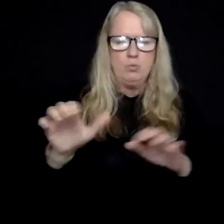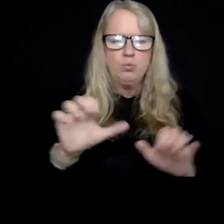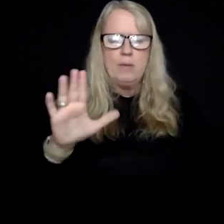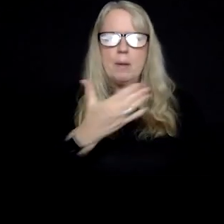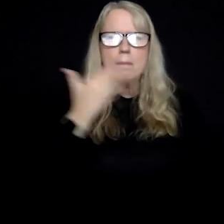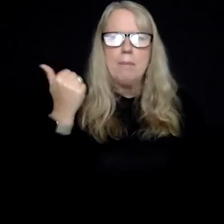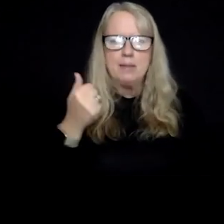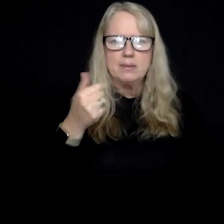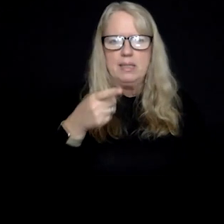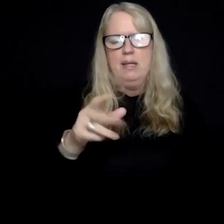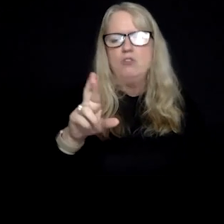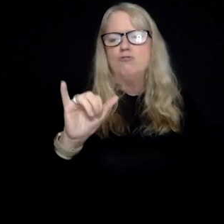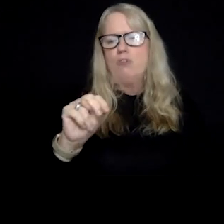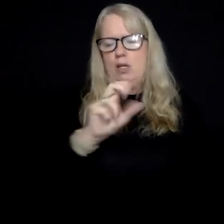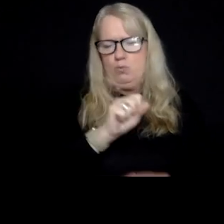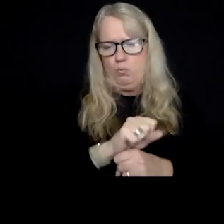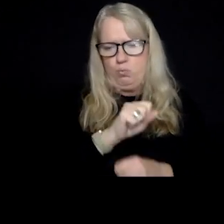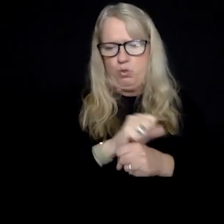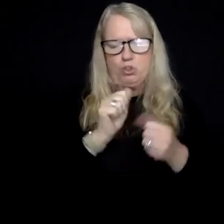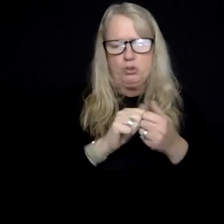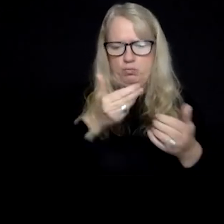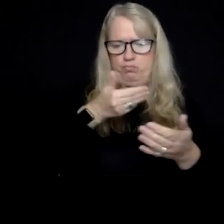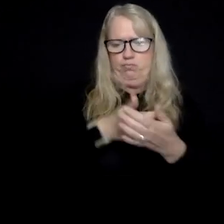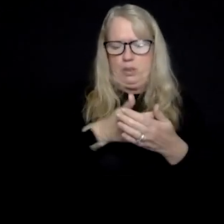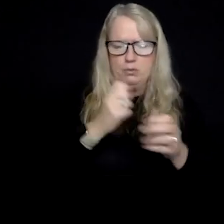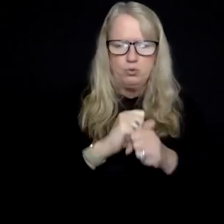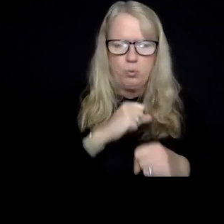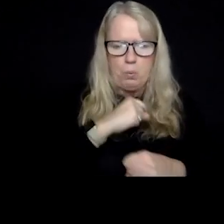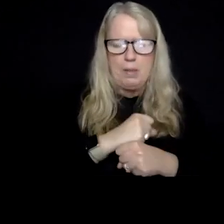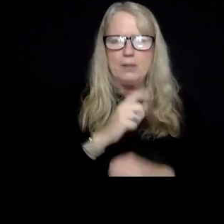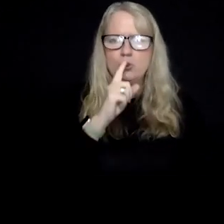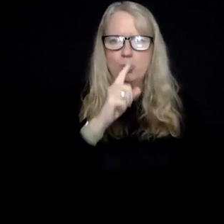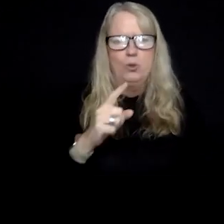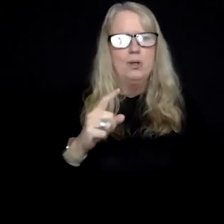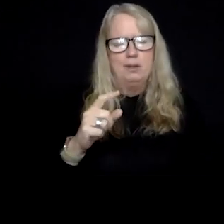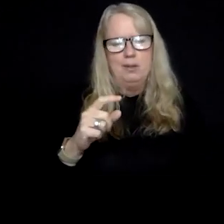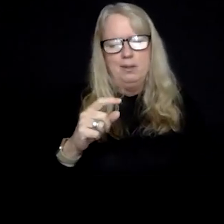RYAN IS WORKING WITH THEM CLOSELY TO ENSURE. YOU CAN SEE HOW